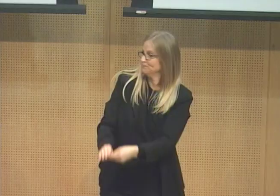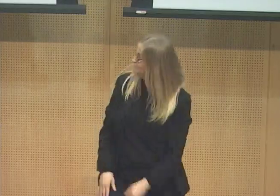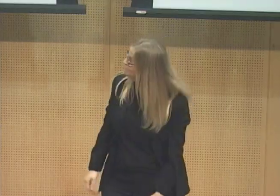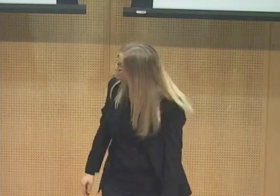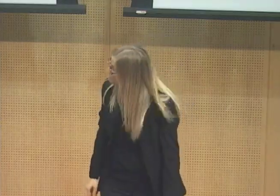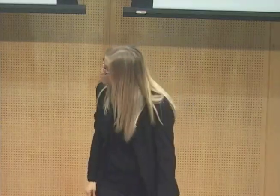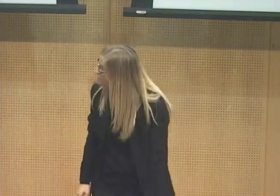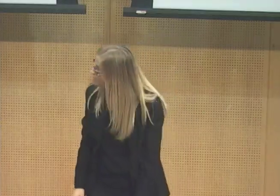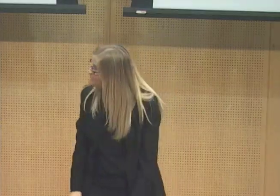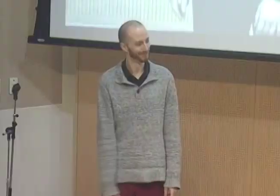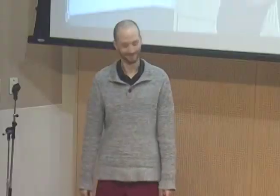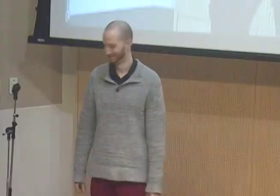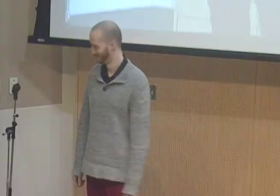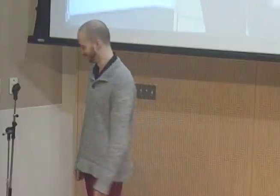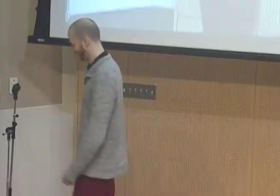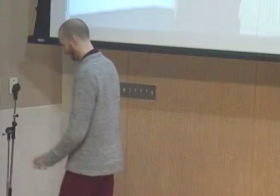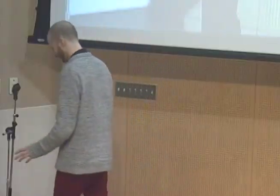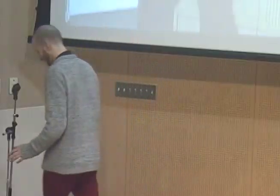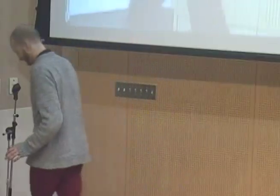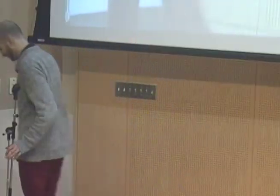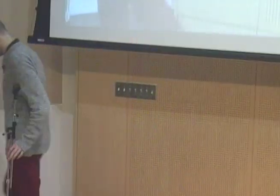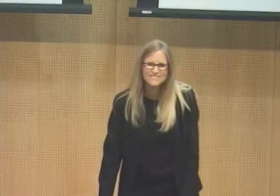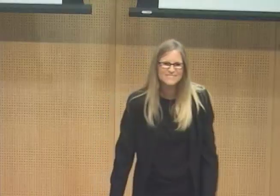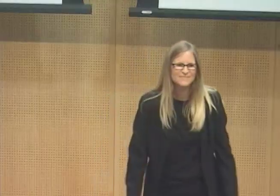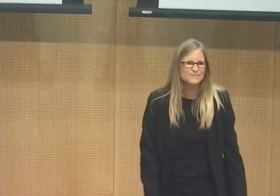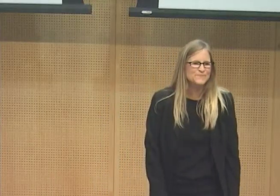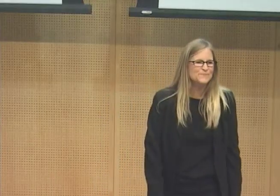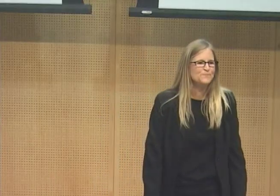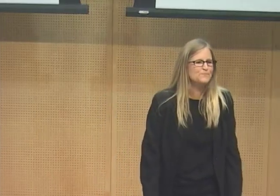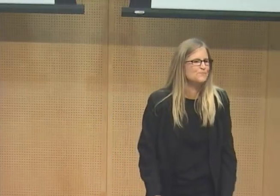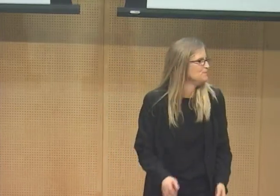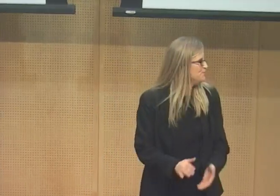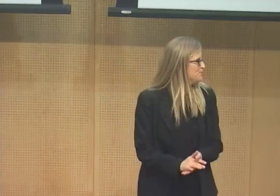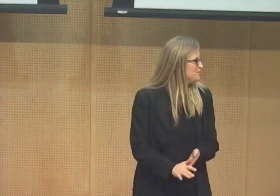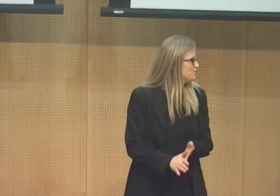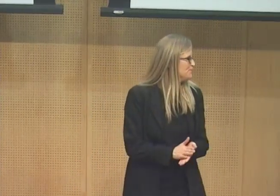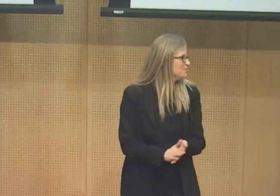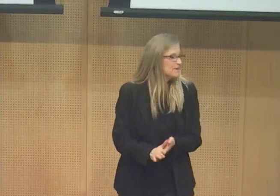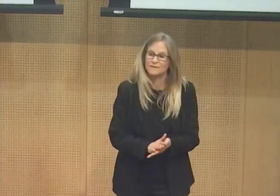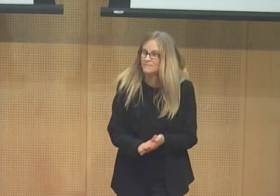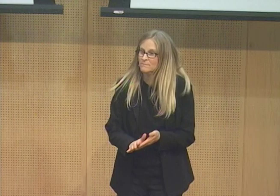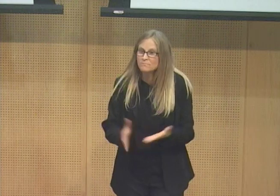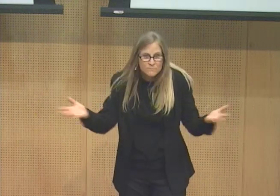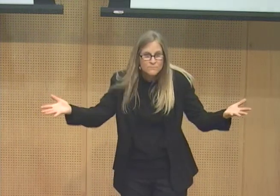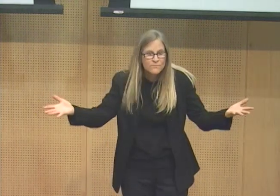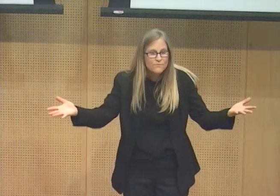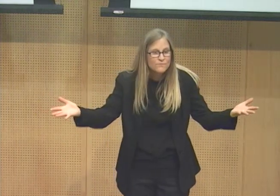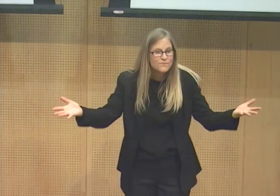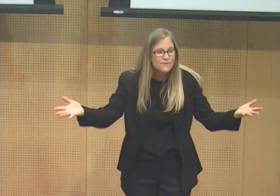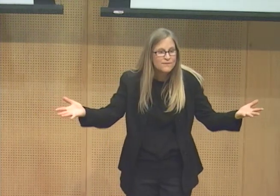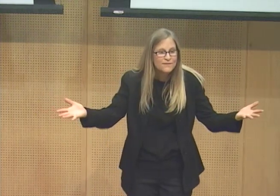I wanted a historical representation of the cumulative representation of Deaf people.